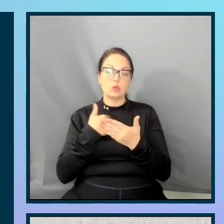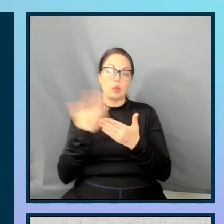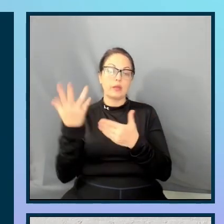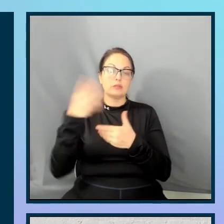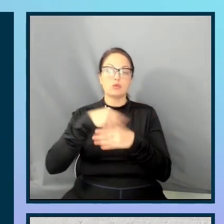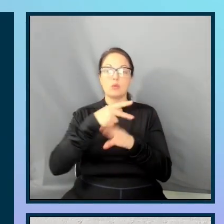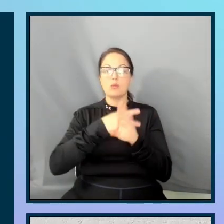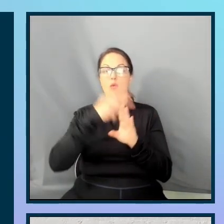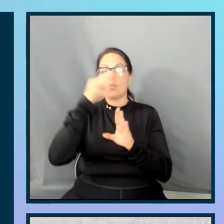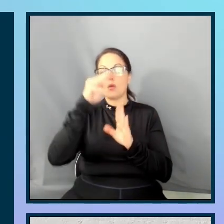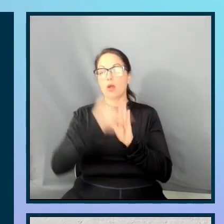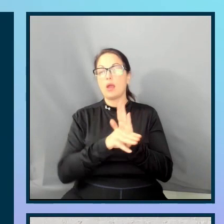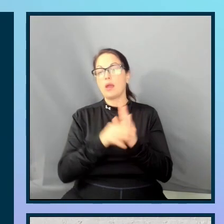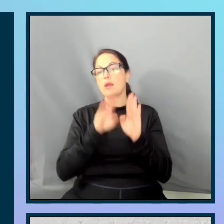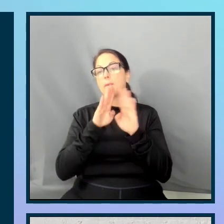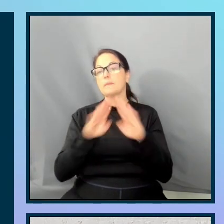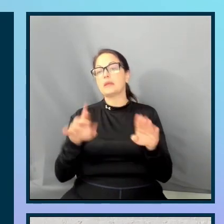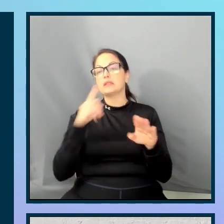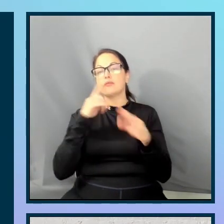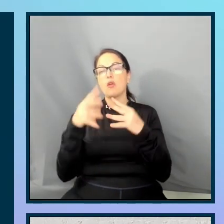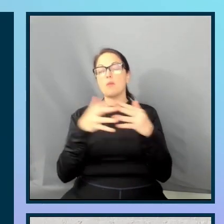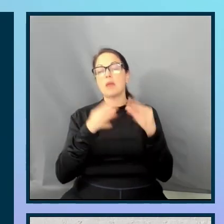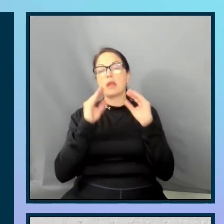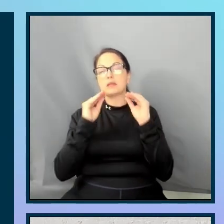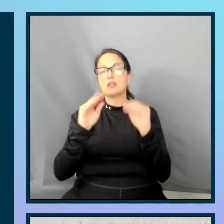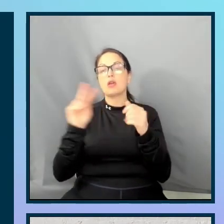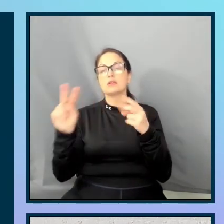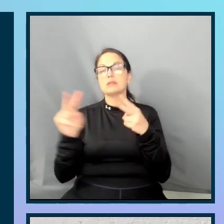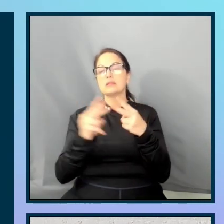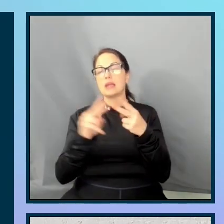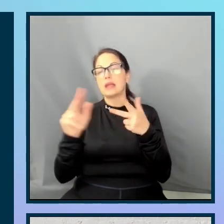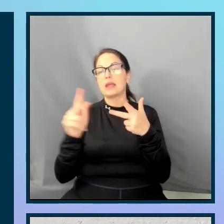called Teach for America, and taught second and third grade in an inner city school.